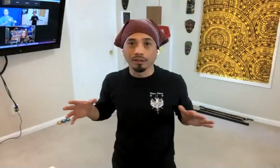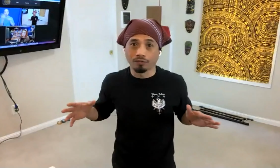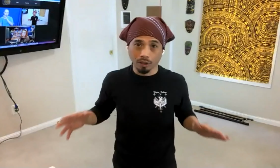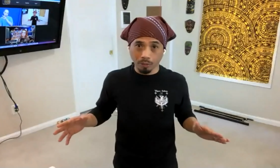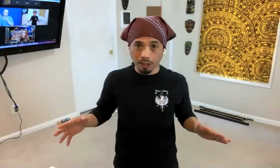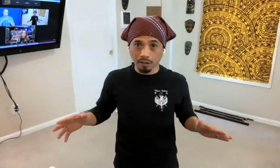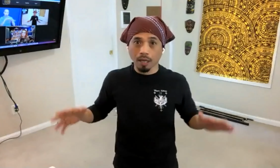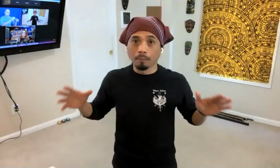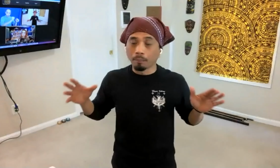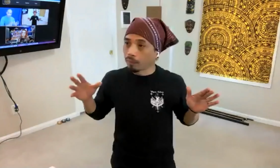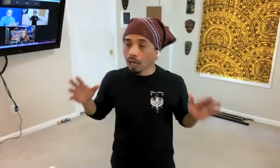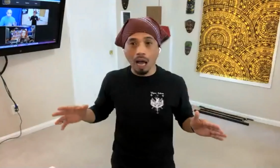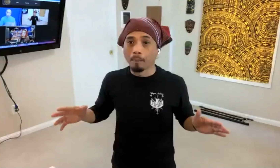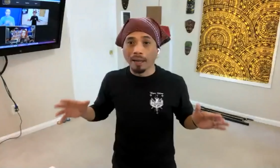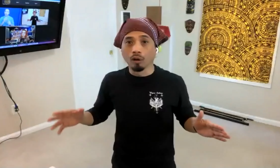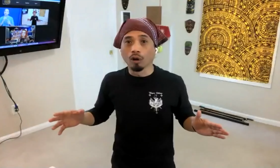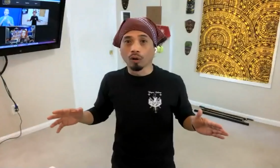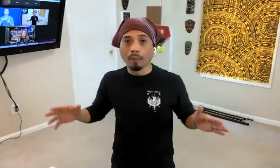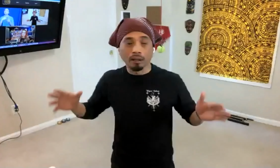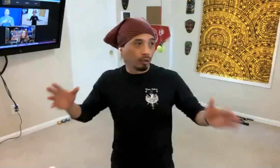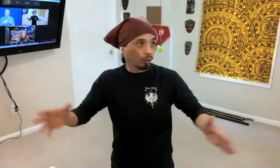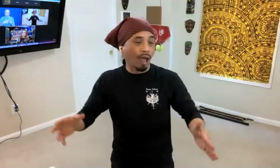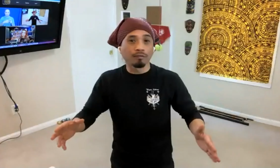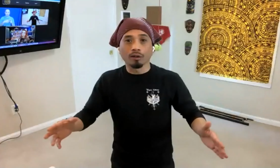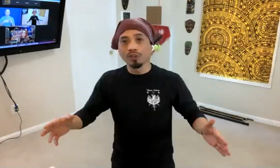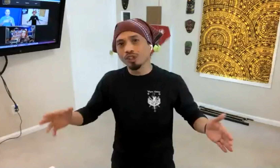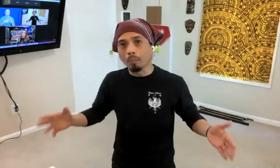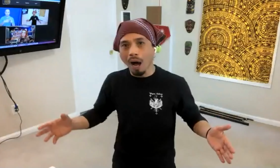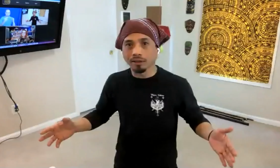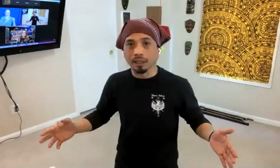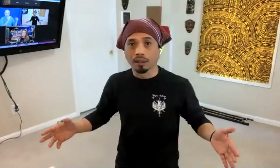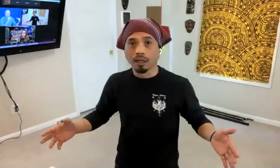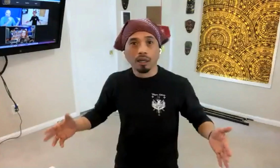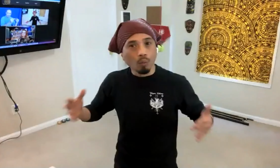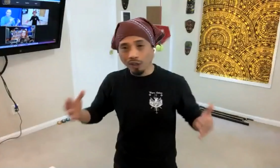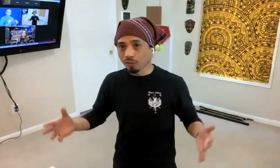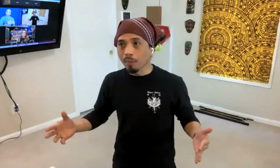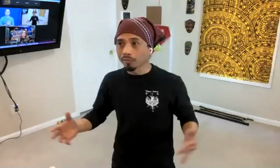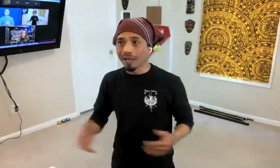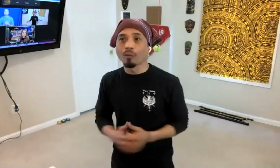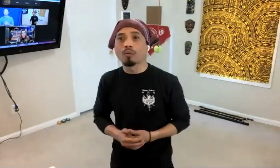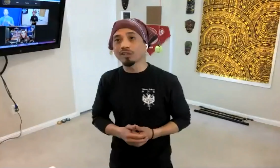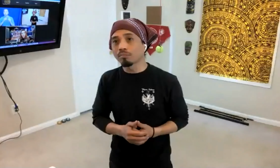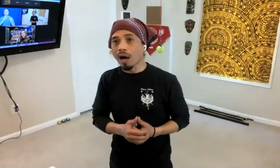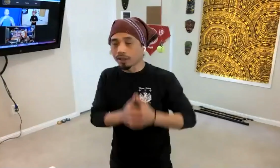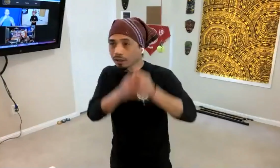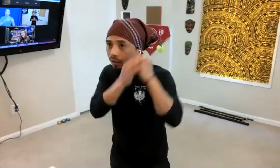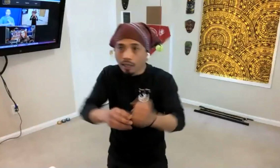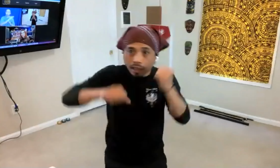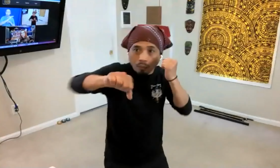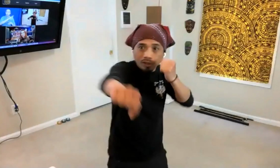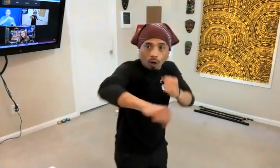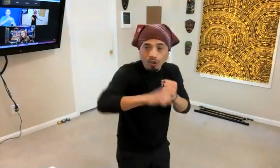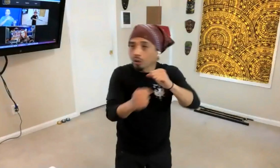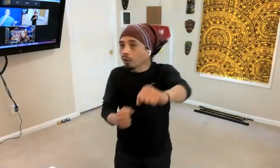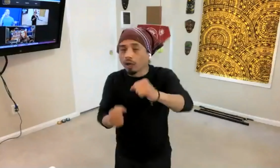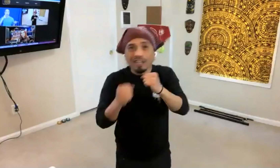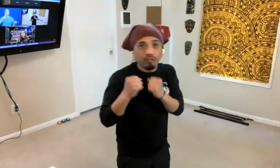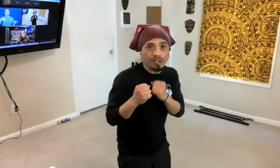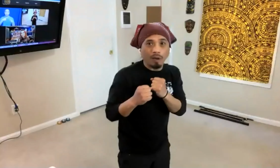WAS IN THE PHILIPPINES. MY GRANDFATHER WAS INTO BOXING.